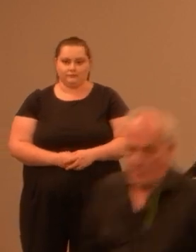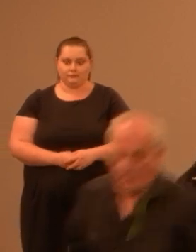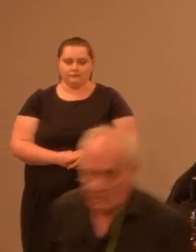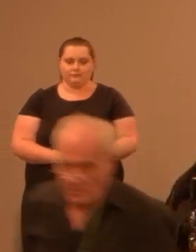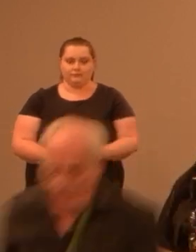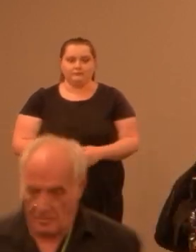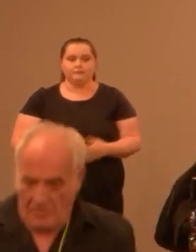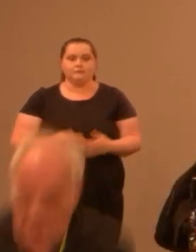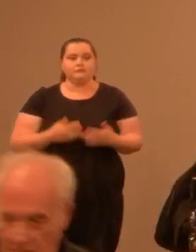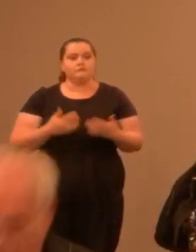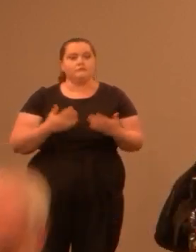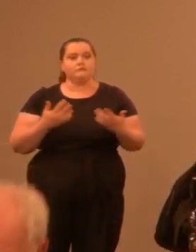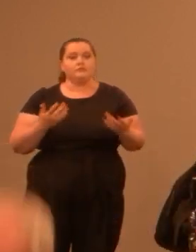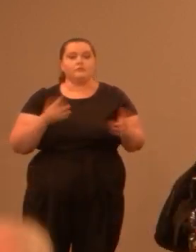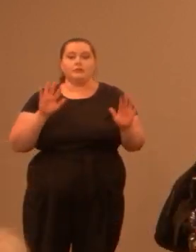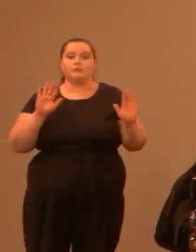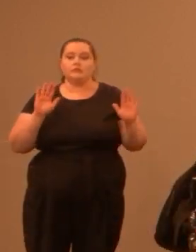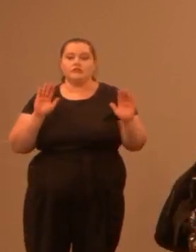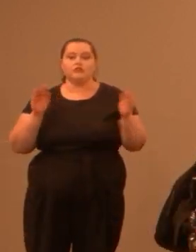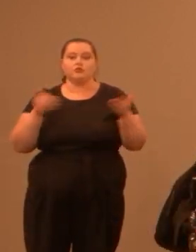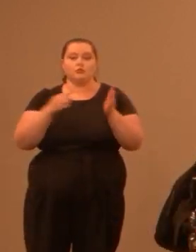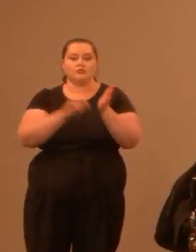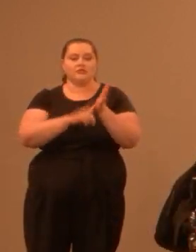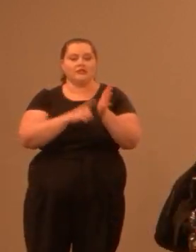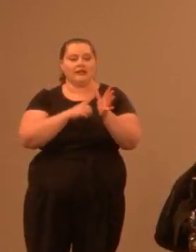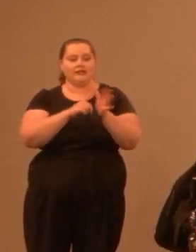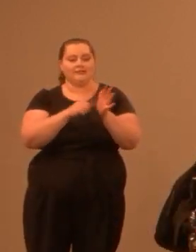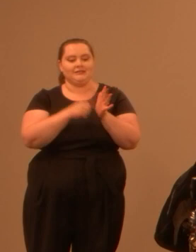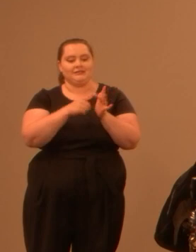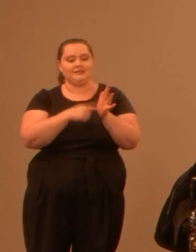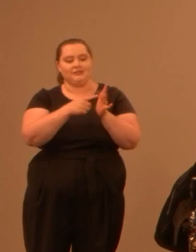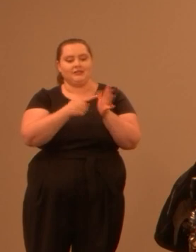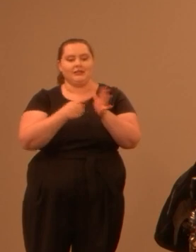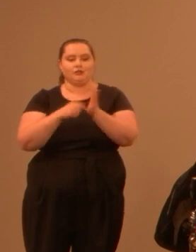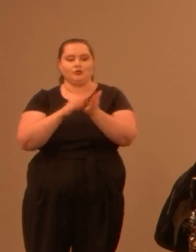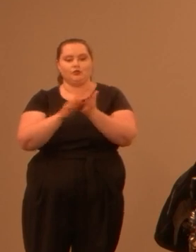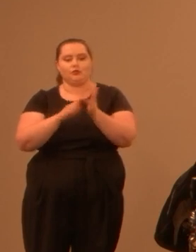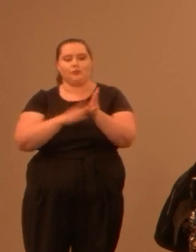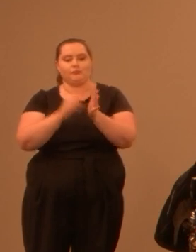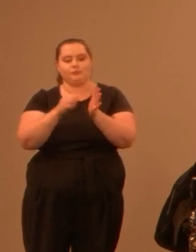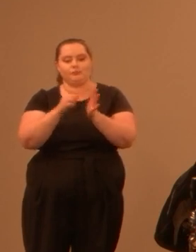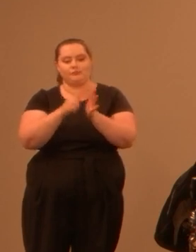Okay so I'd like to introduce Laetitia Thompson. Laetitia works with